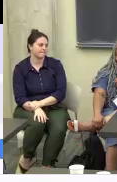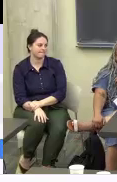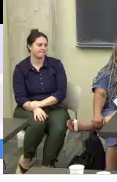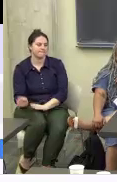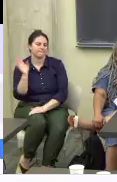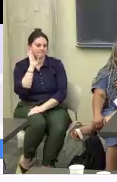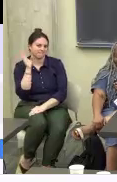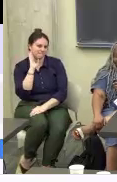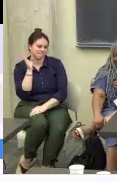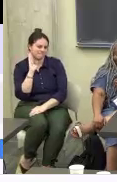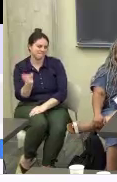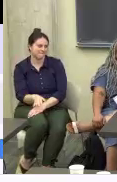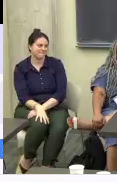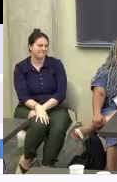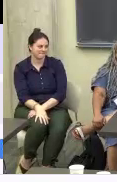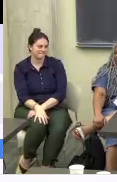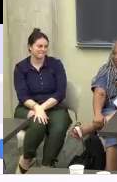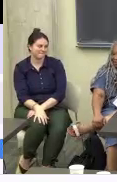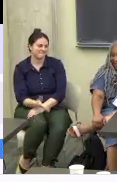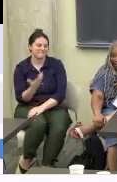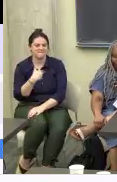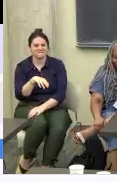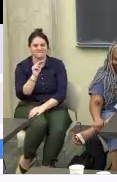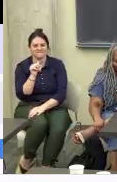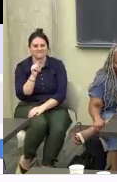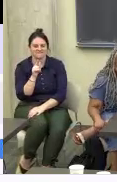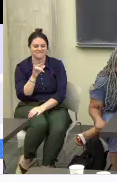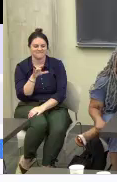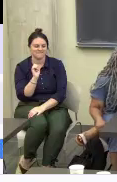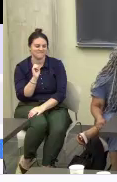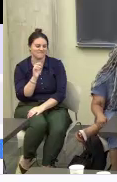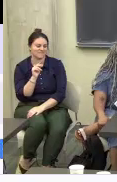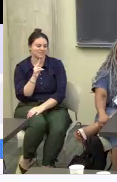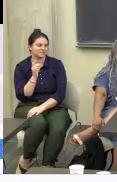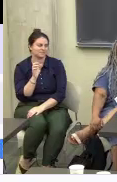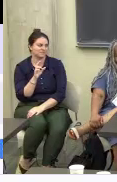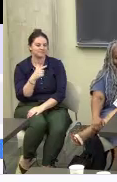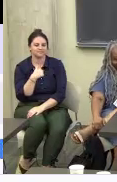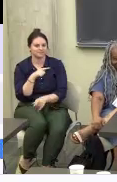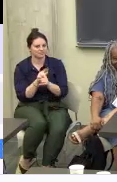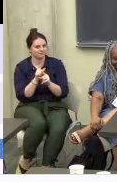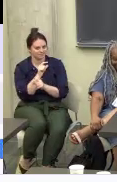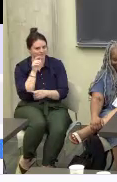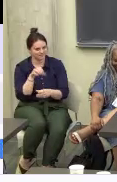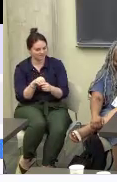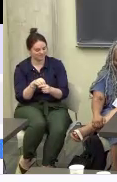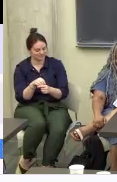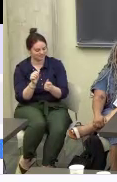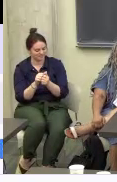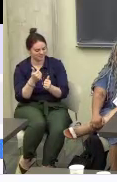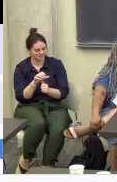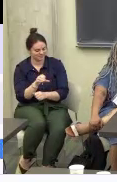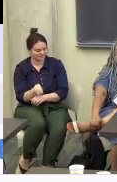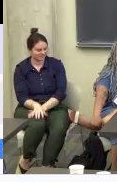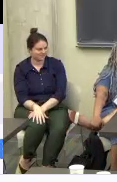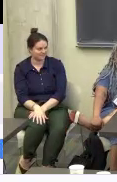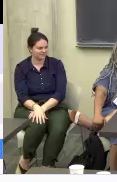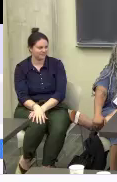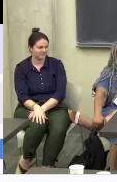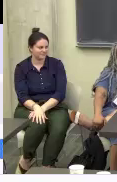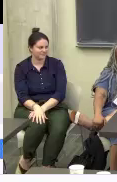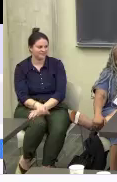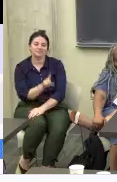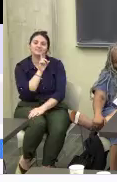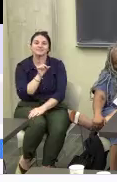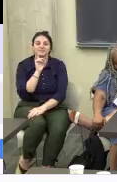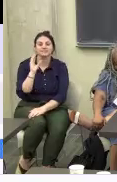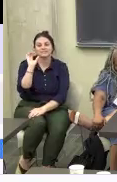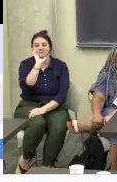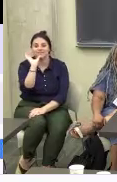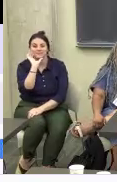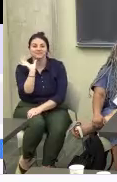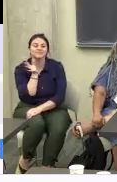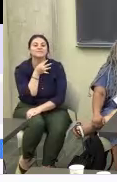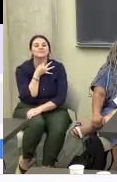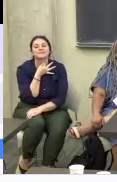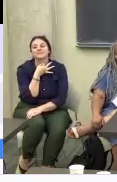Howdy, y'all. My name is Natalie Matrice Tucker. I am also unaffiliated Single and looking.